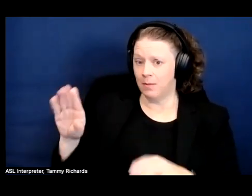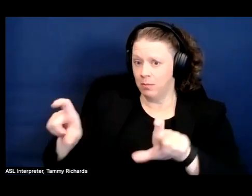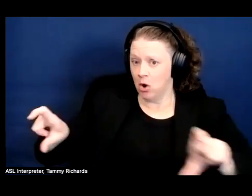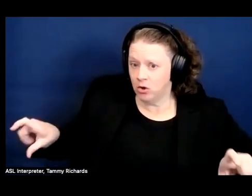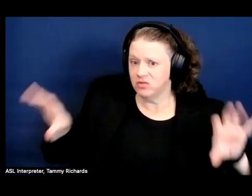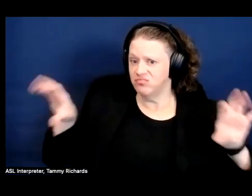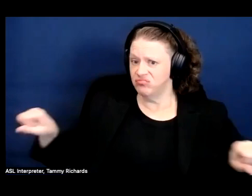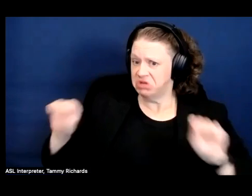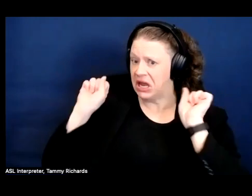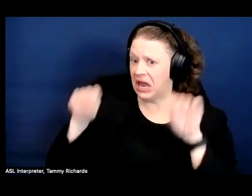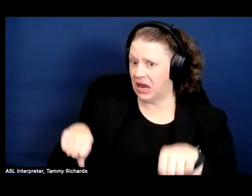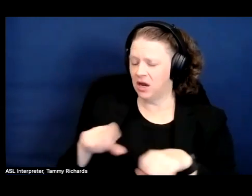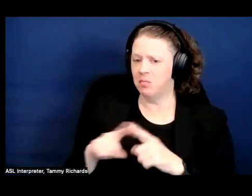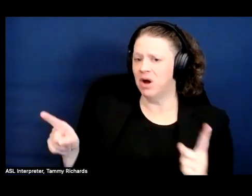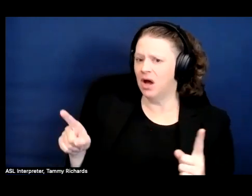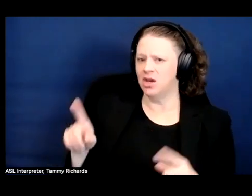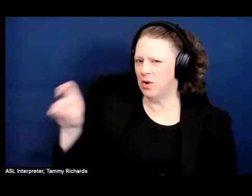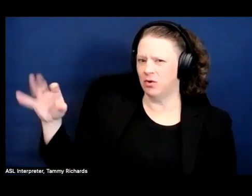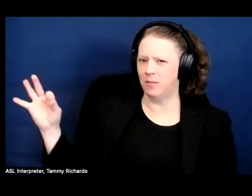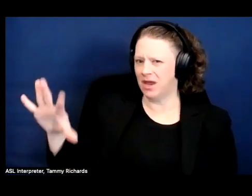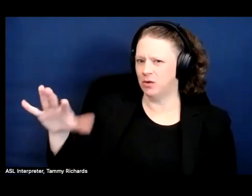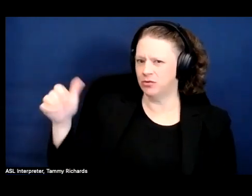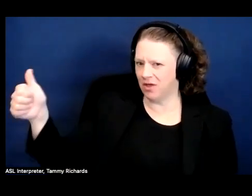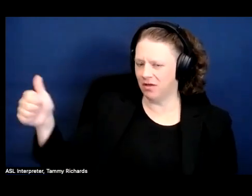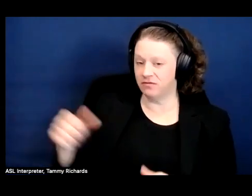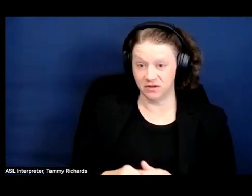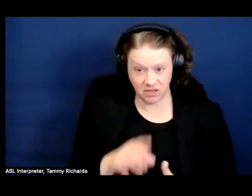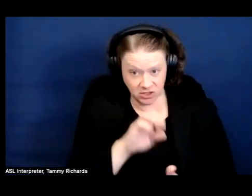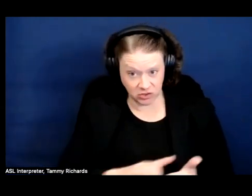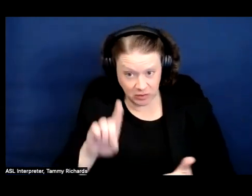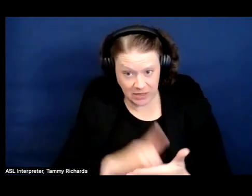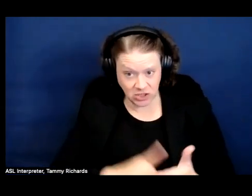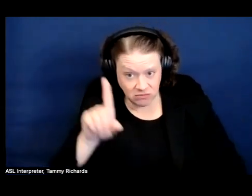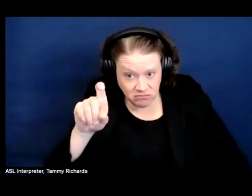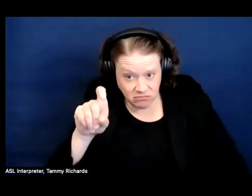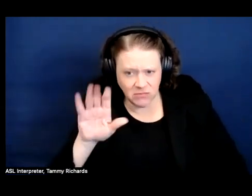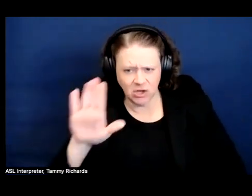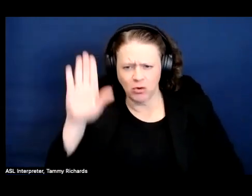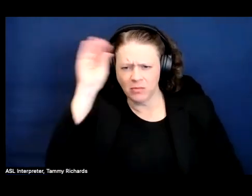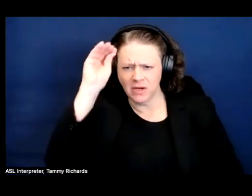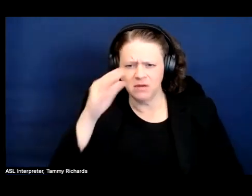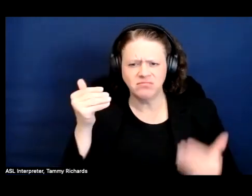Also, we wanna decrease the time needed for households that have rental assistance